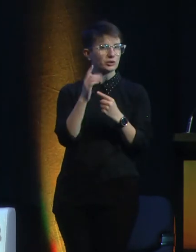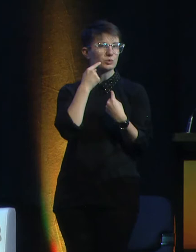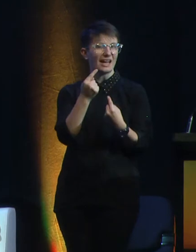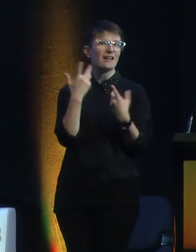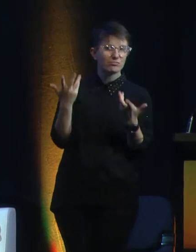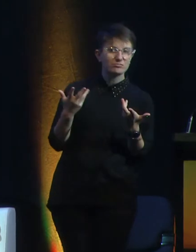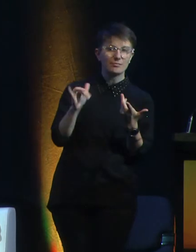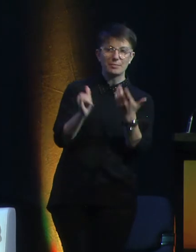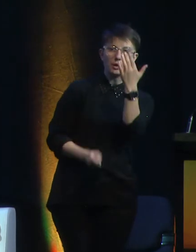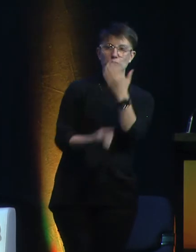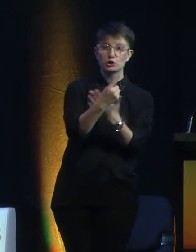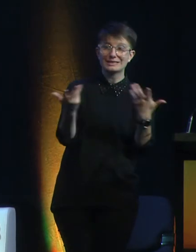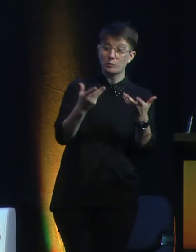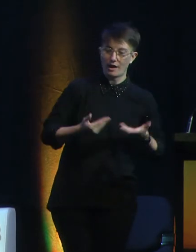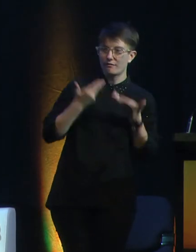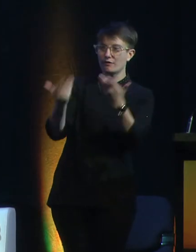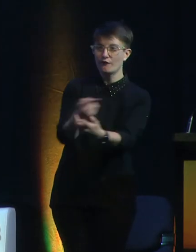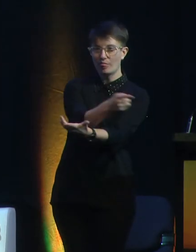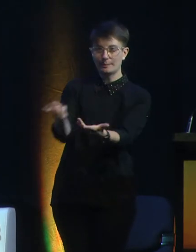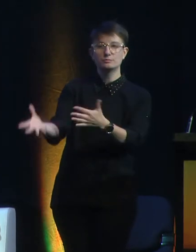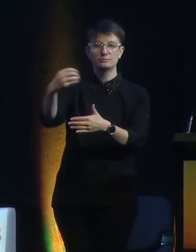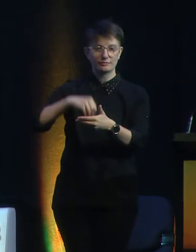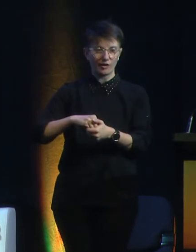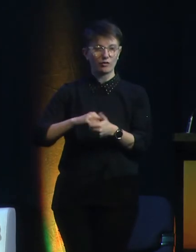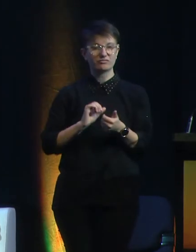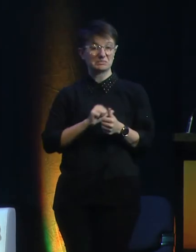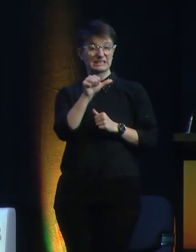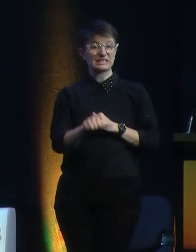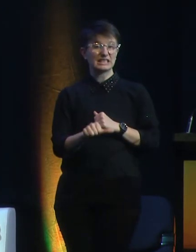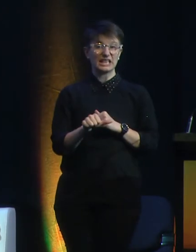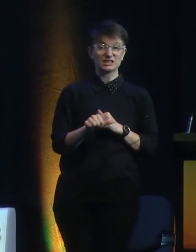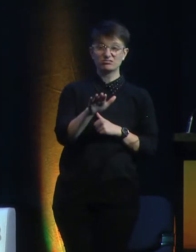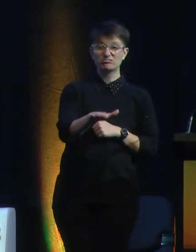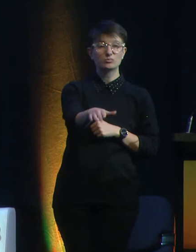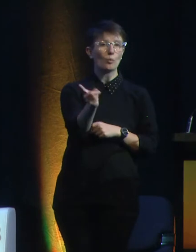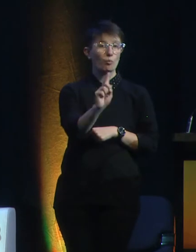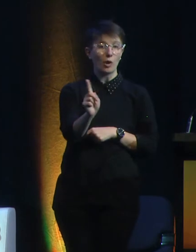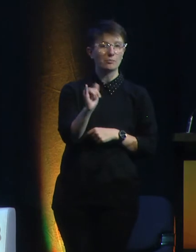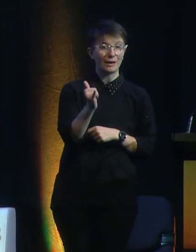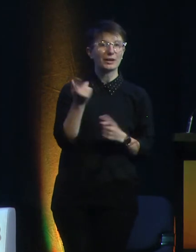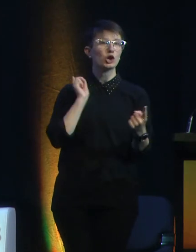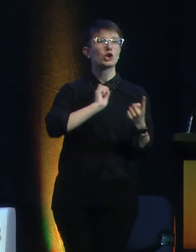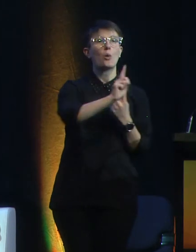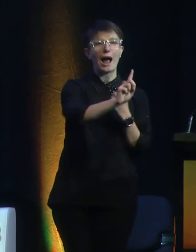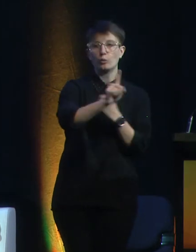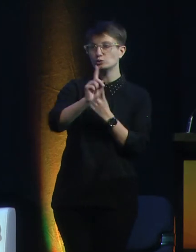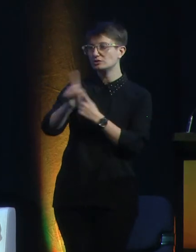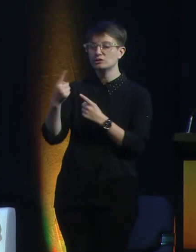step is for us to be able to go out and consult and talk with our communities about what we want in what we dream of. But I also think that our people have really